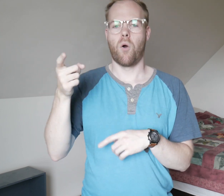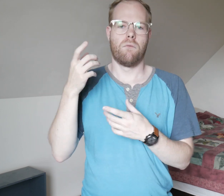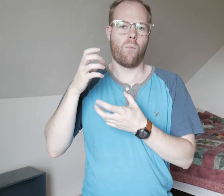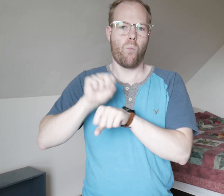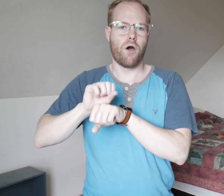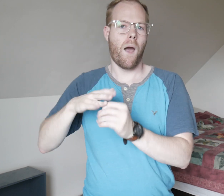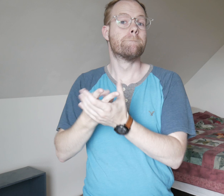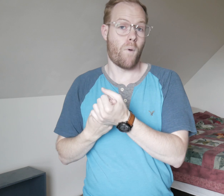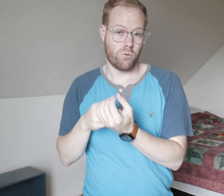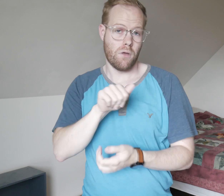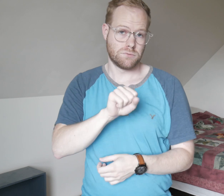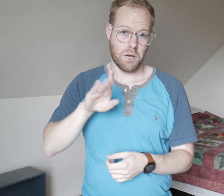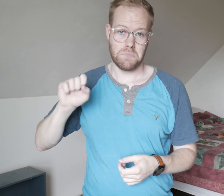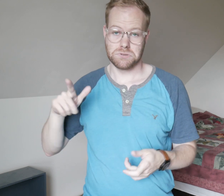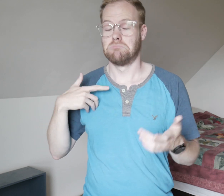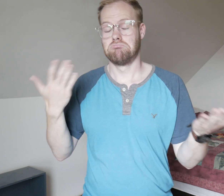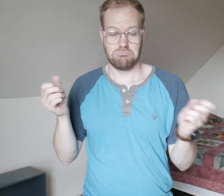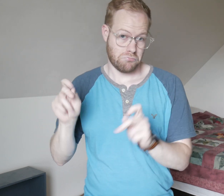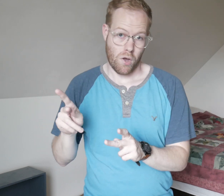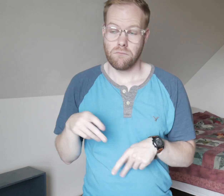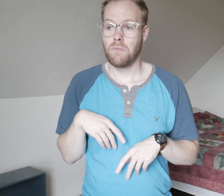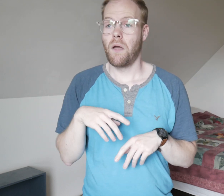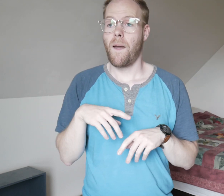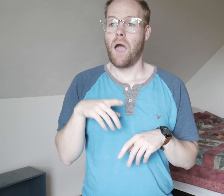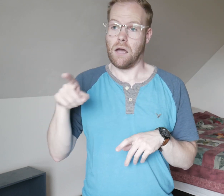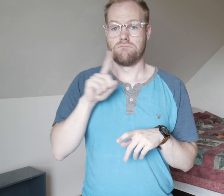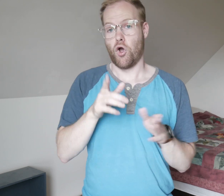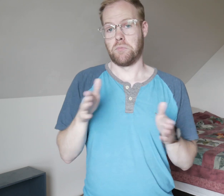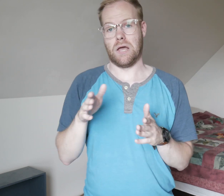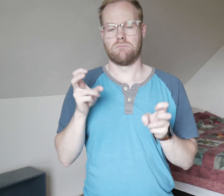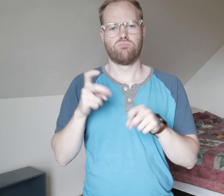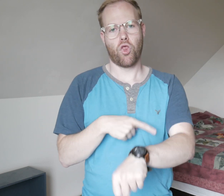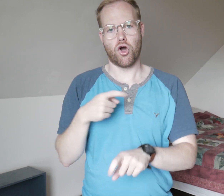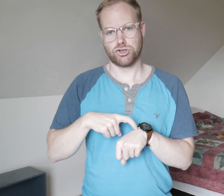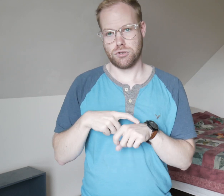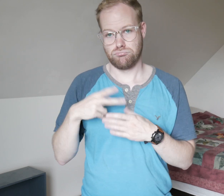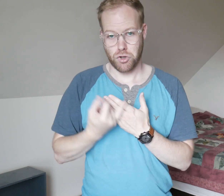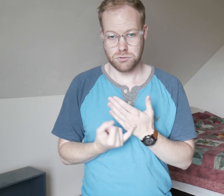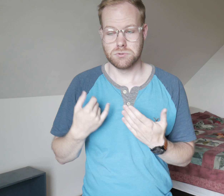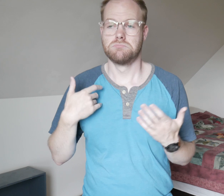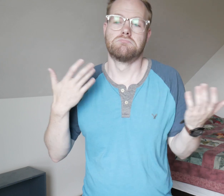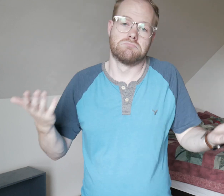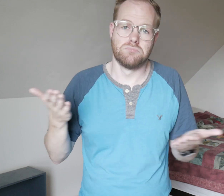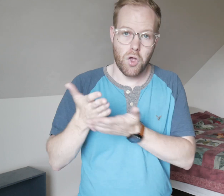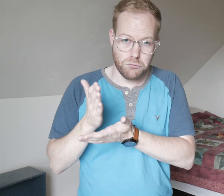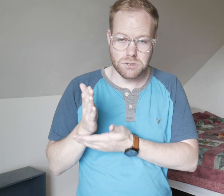They're working on both ASL and BSL, okay. And they are planning on having this be a long-term project, alright.